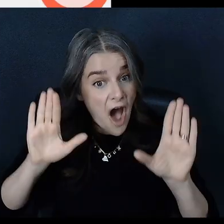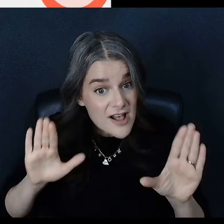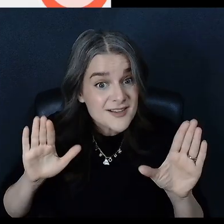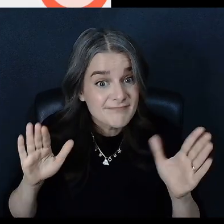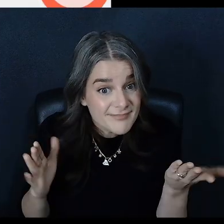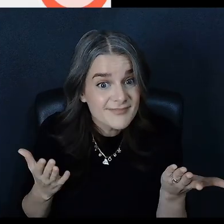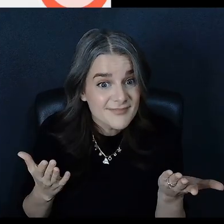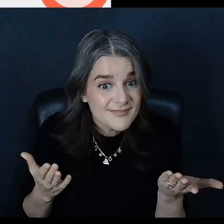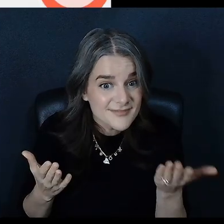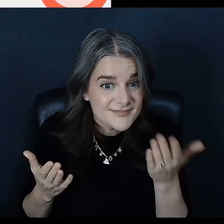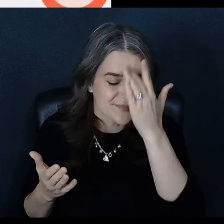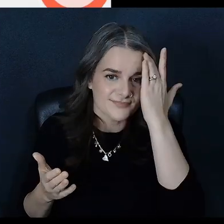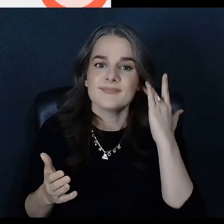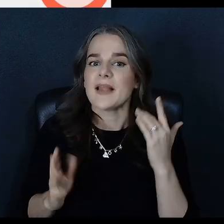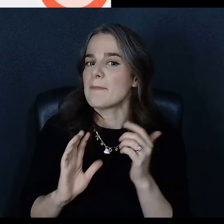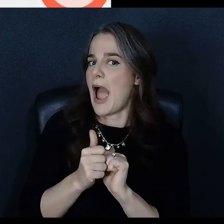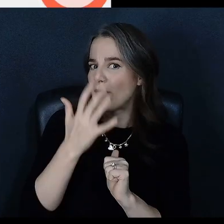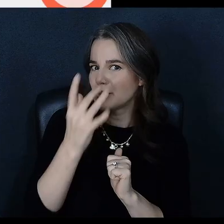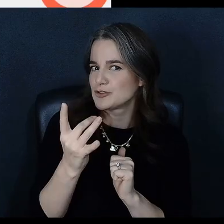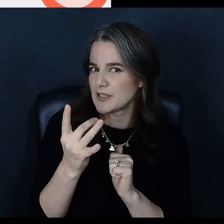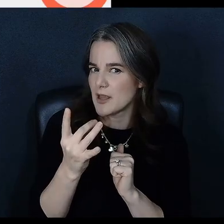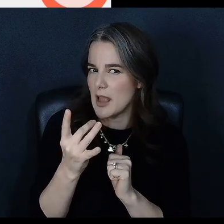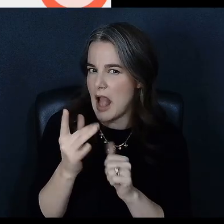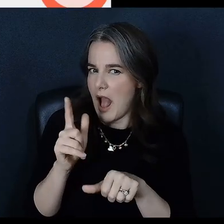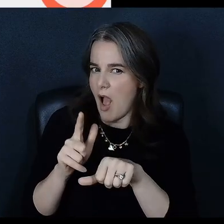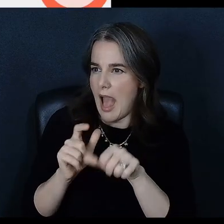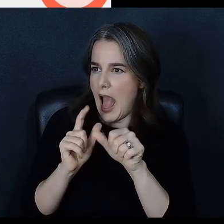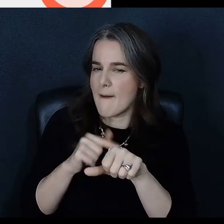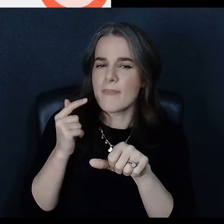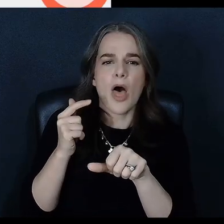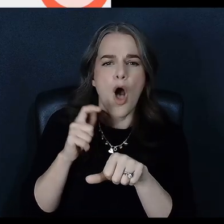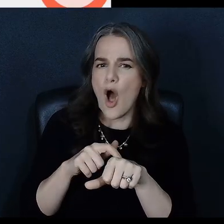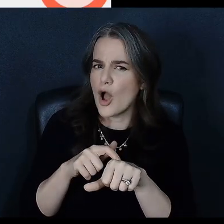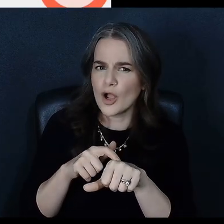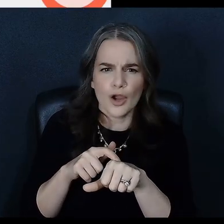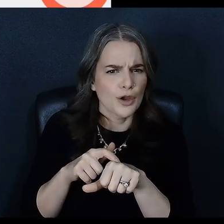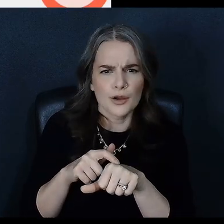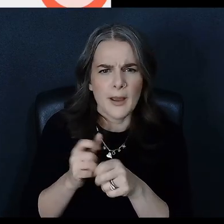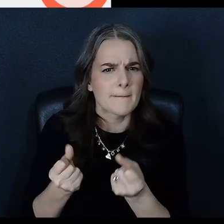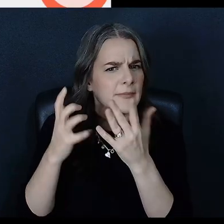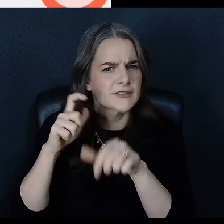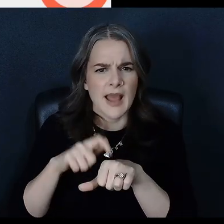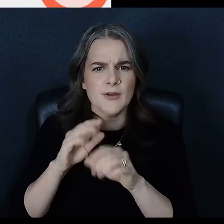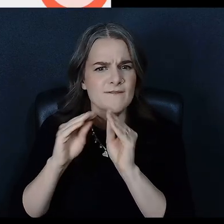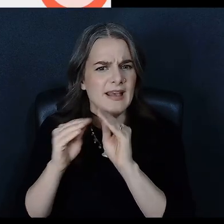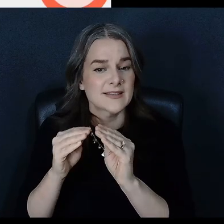does it take me to fix the five words it got wrong? And what is my process to fix those five words?